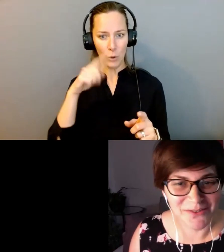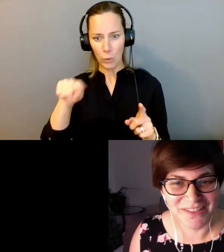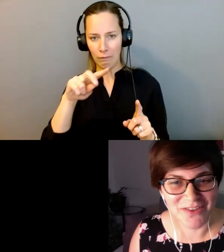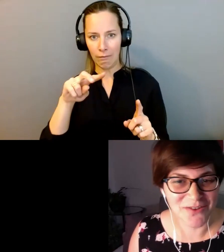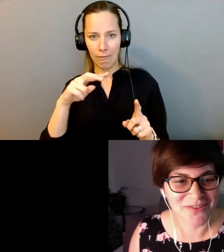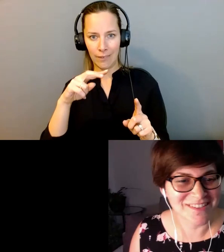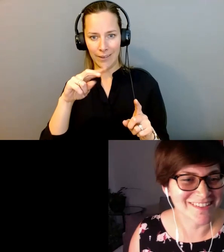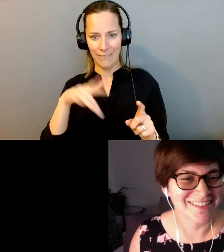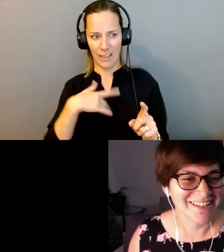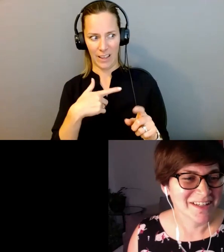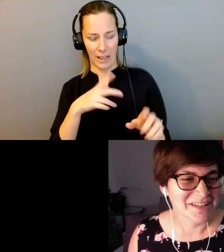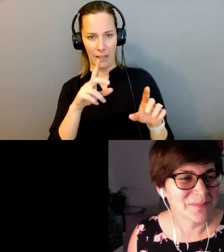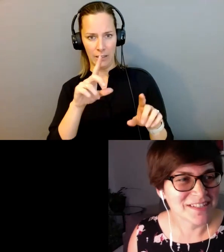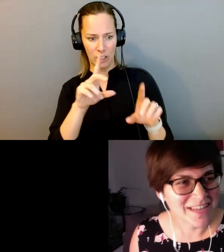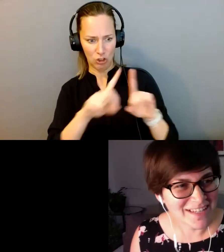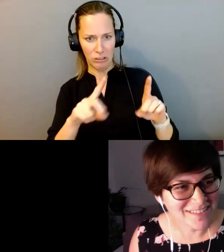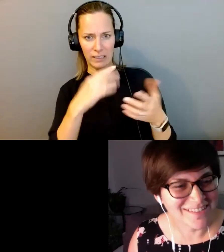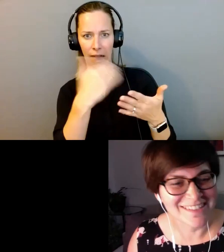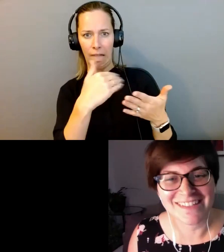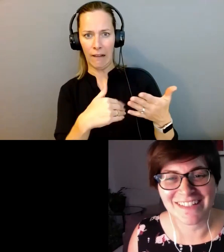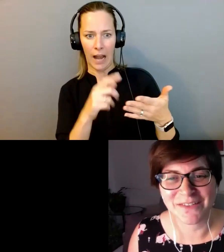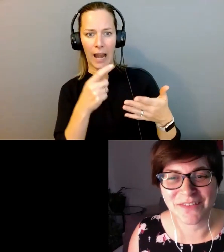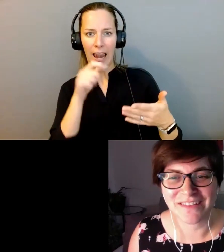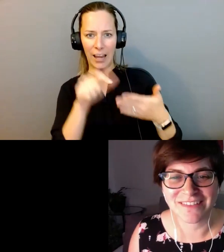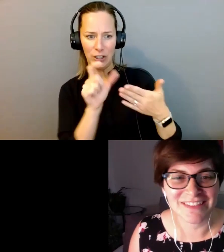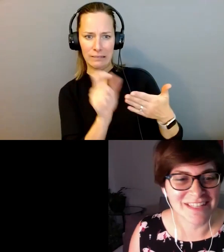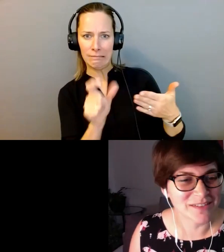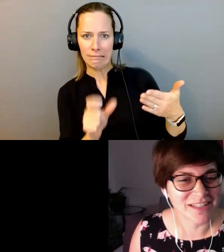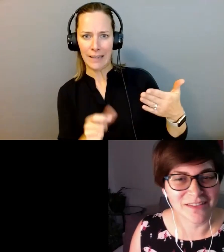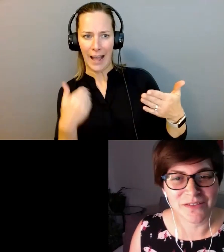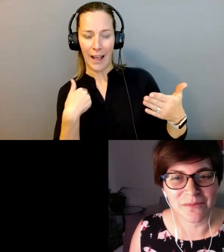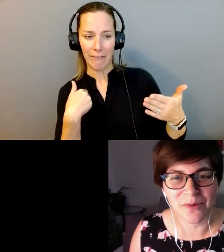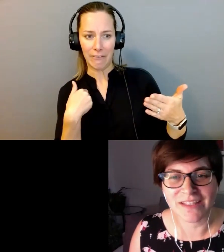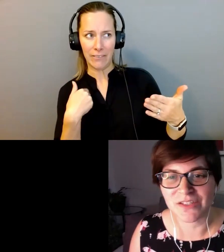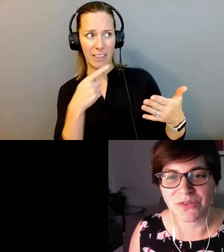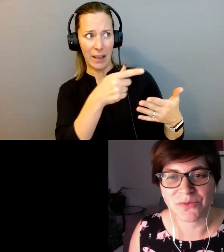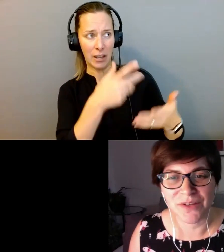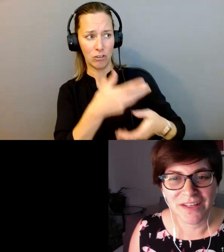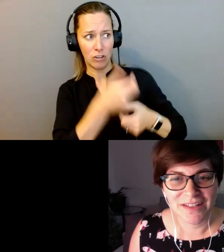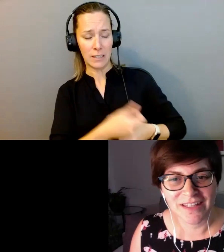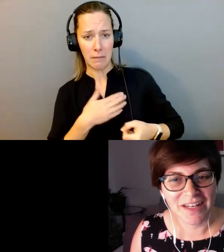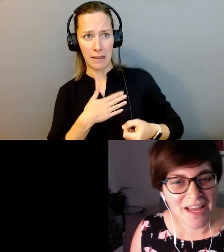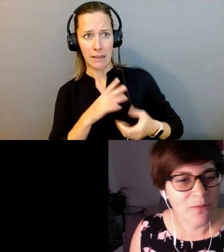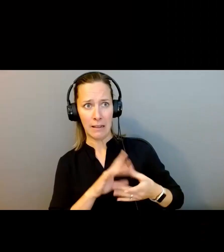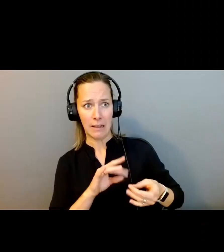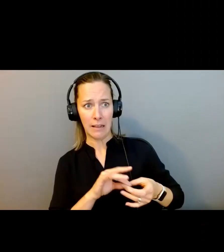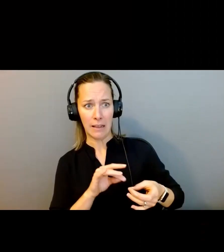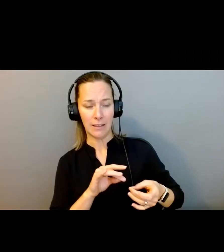credentials to be taken seriously in the field. It sounds like there's some ways to network and